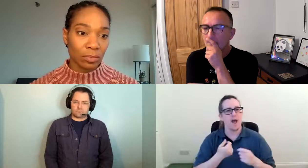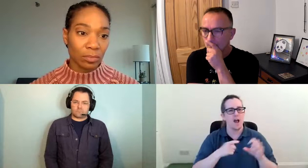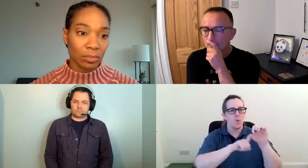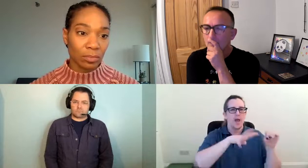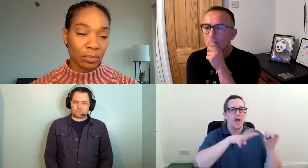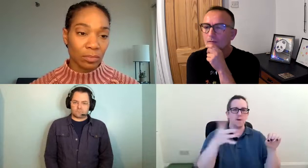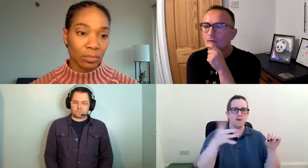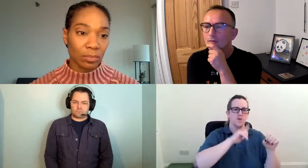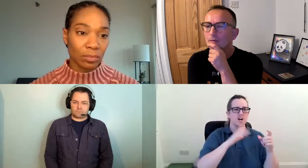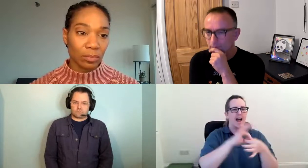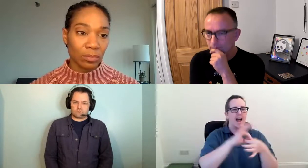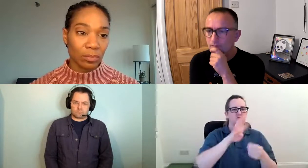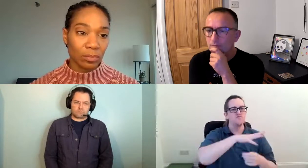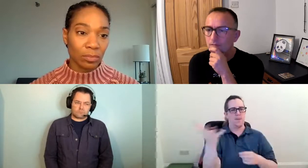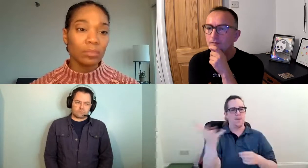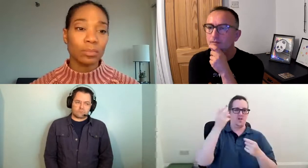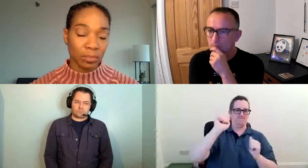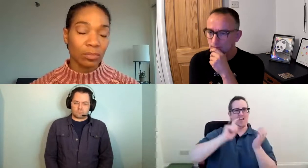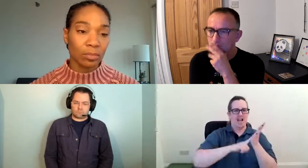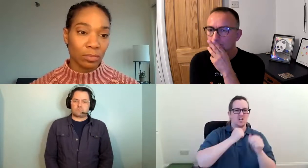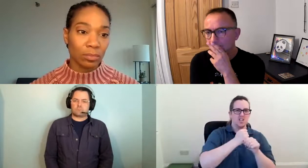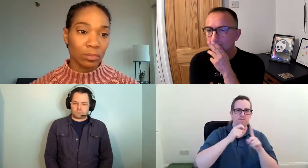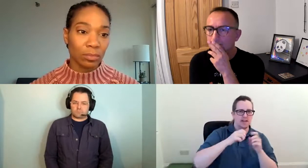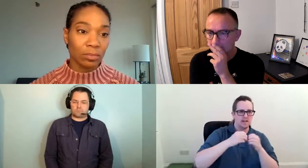LGBTIQA+, its individual and personal choice how we